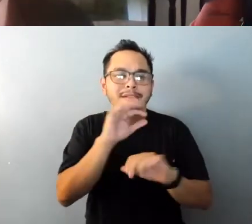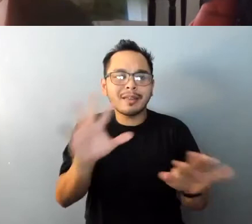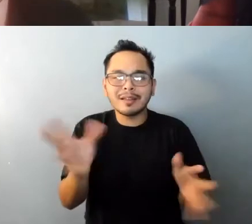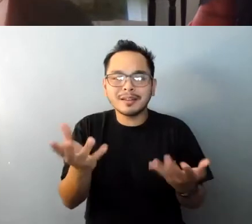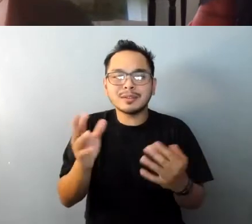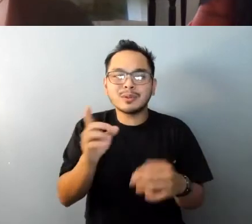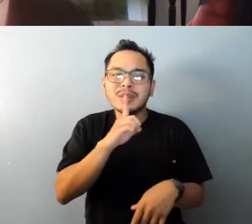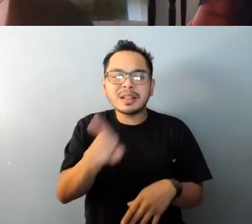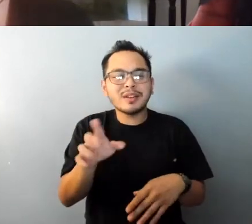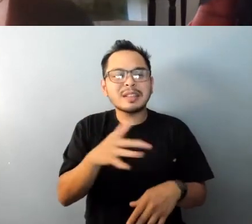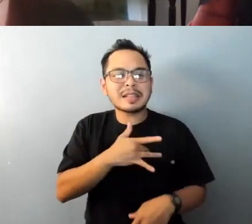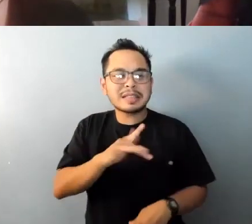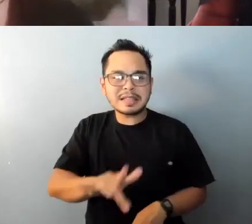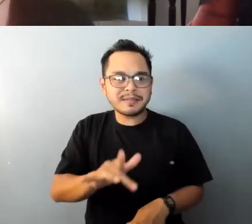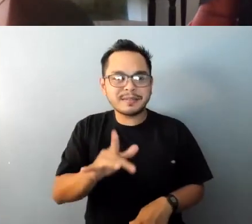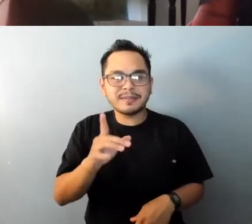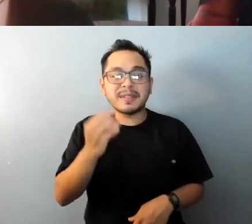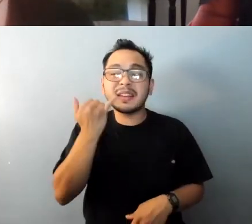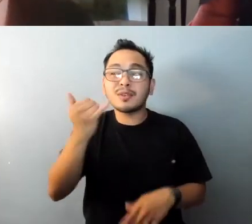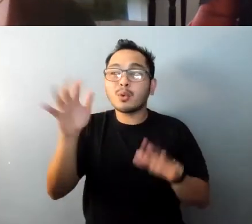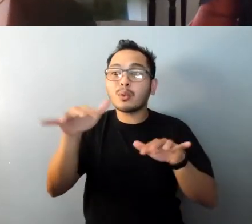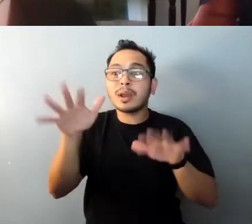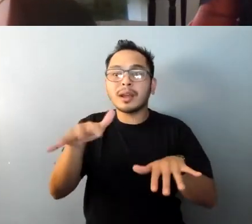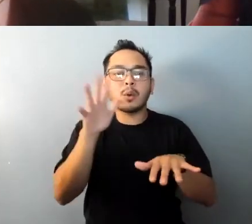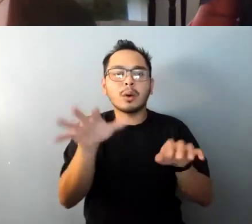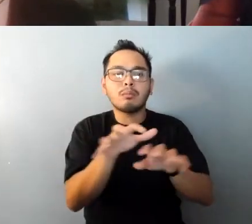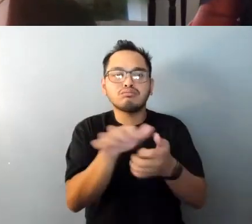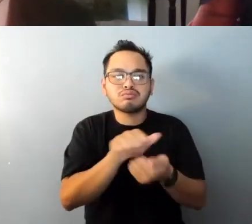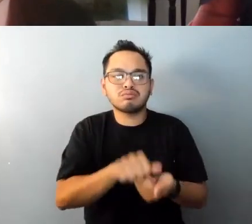a careless step knocks it right off the wall and tears it.